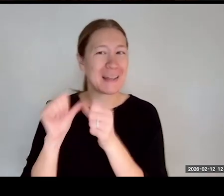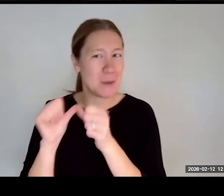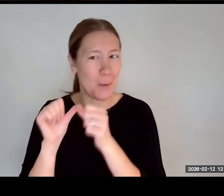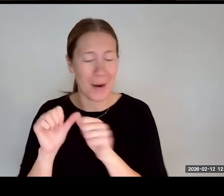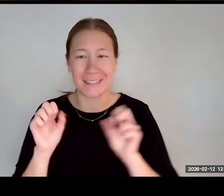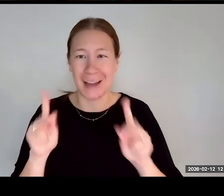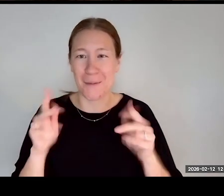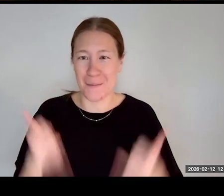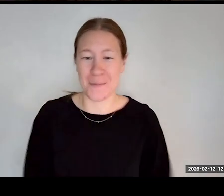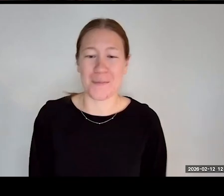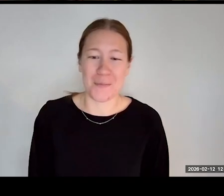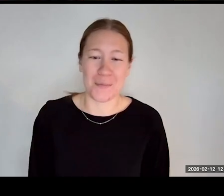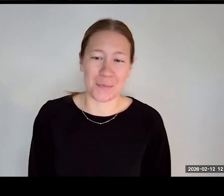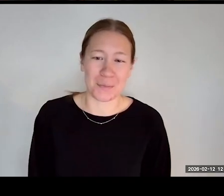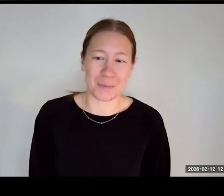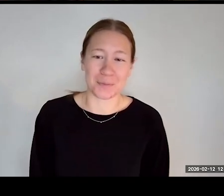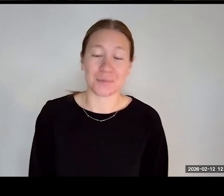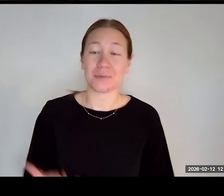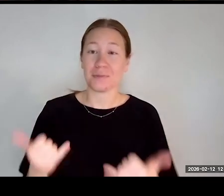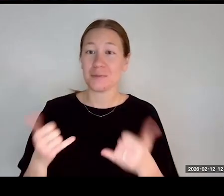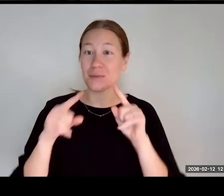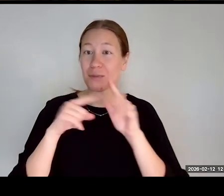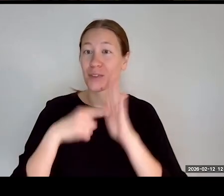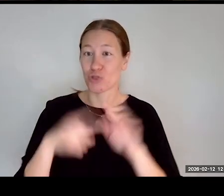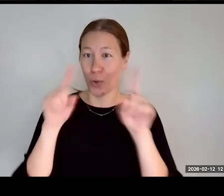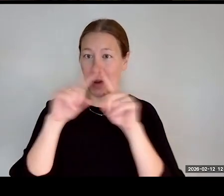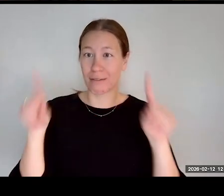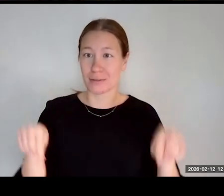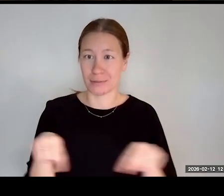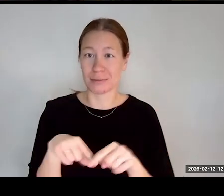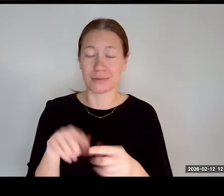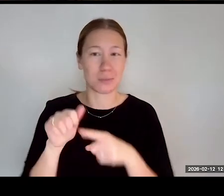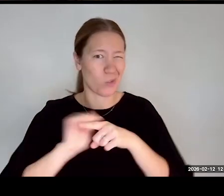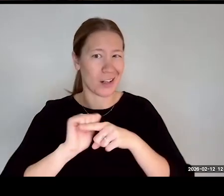All right, so I have my practice document up on the screen. Hopefully this is fairly visible to all of you.